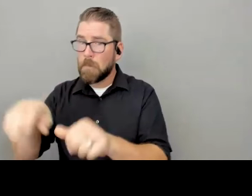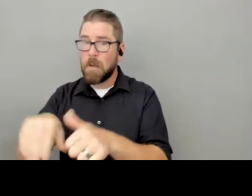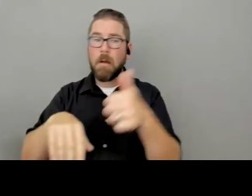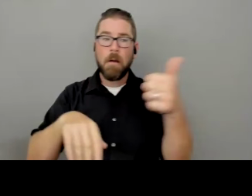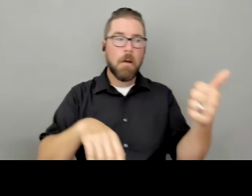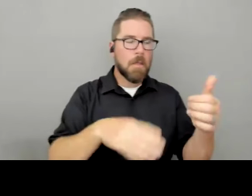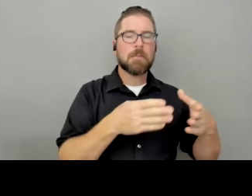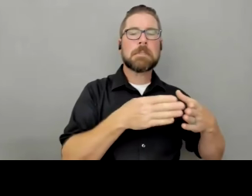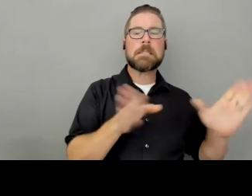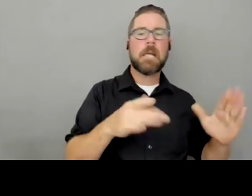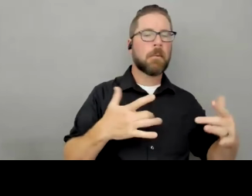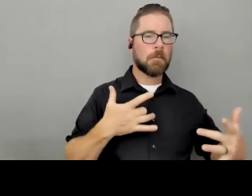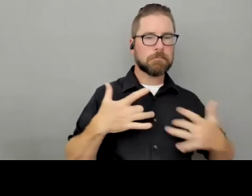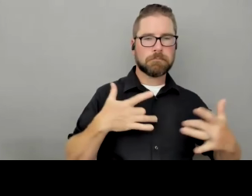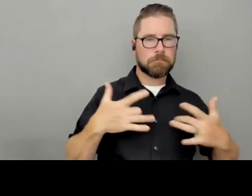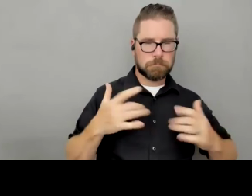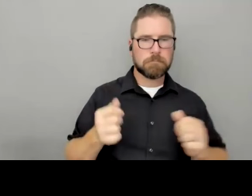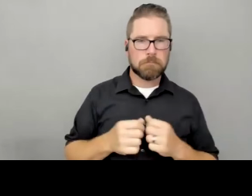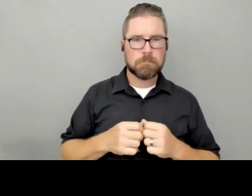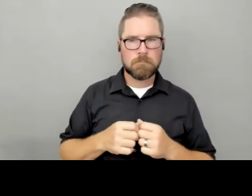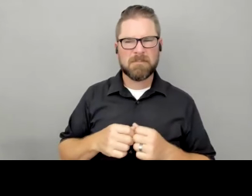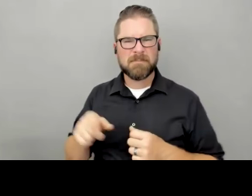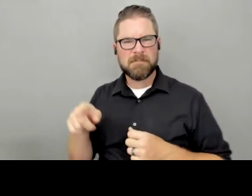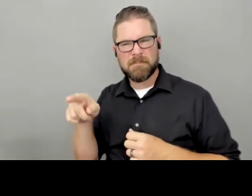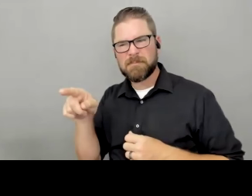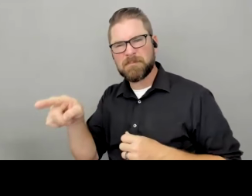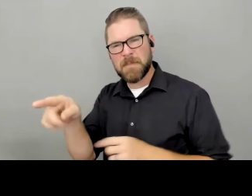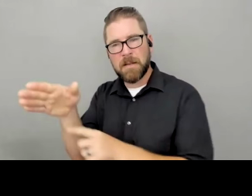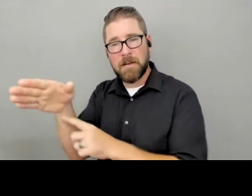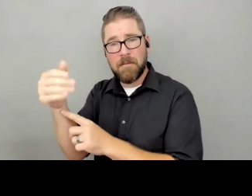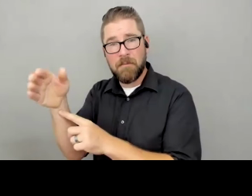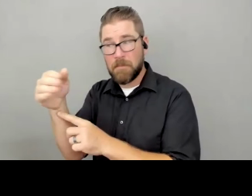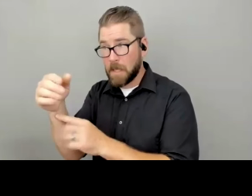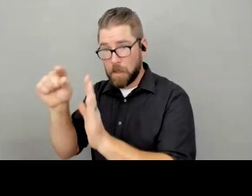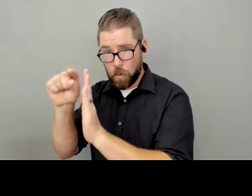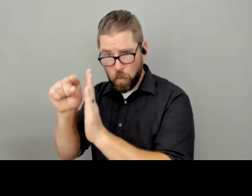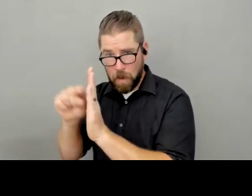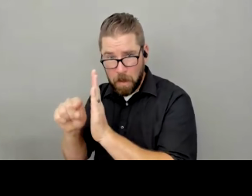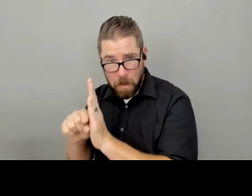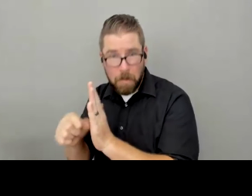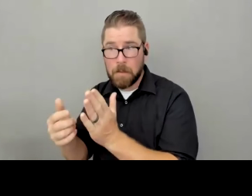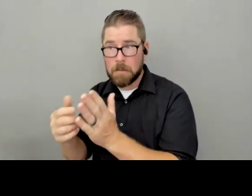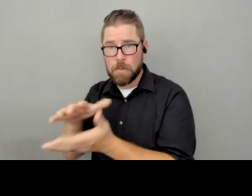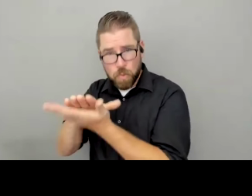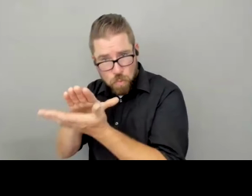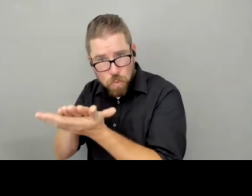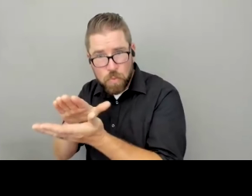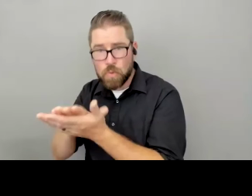The one that's more academic, the student also gets that flag. So, it goes into the system,